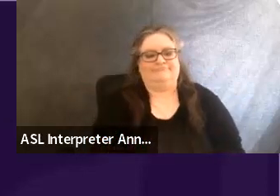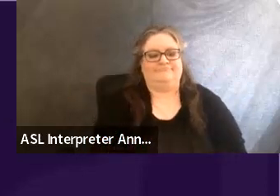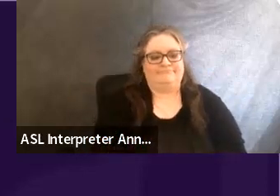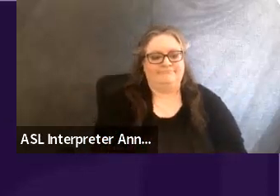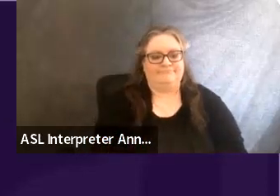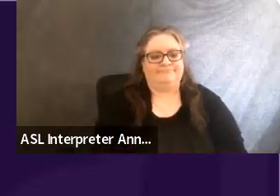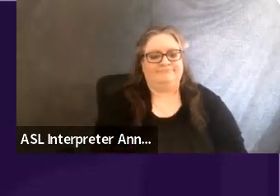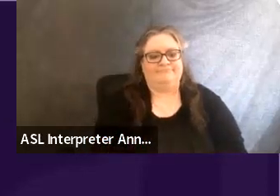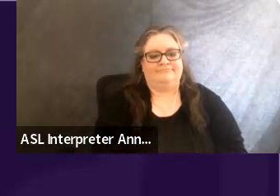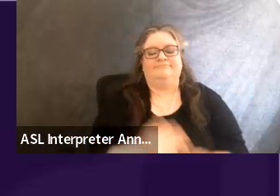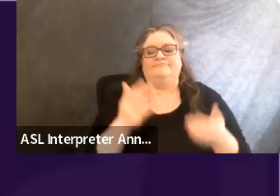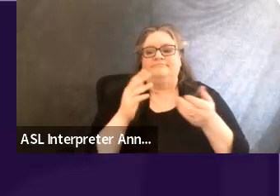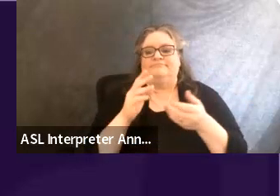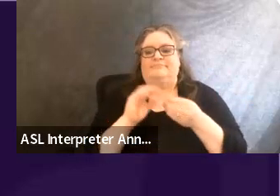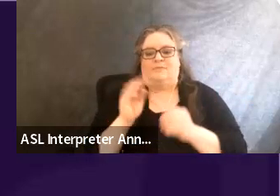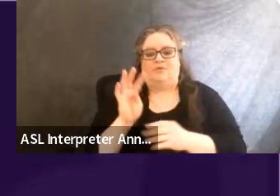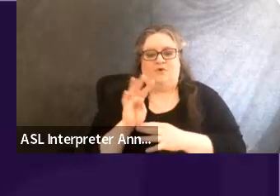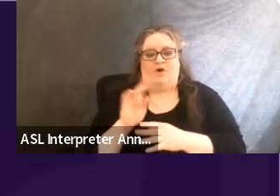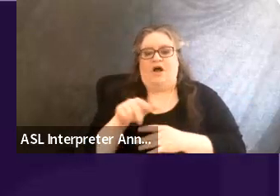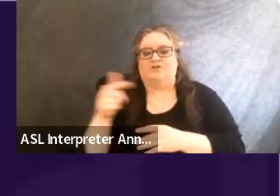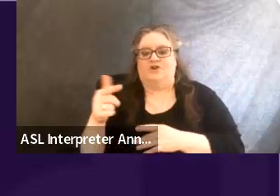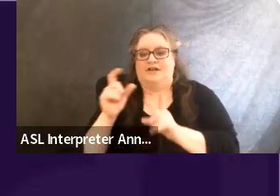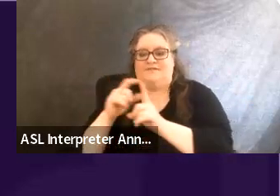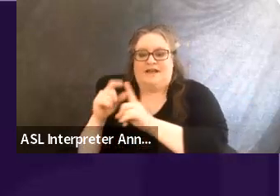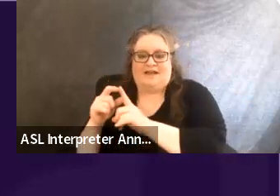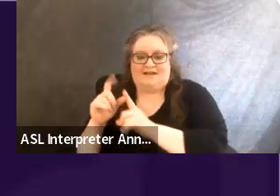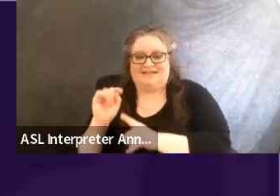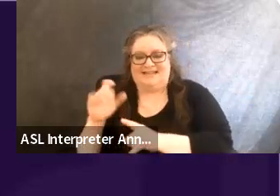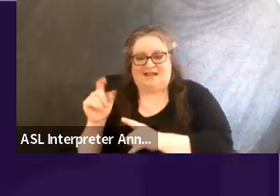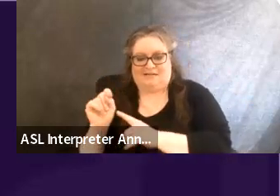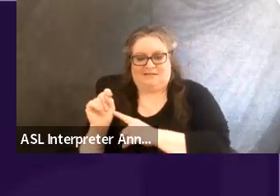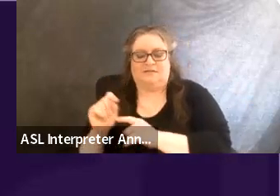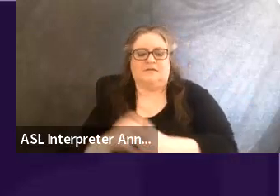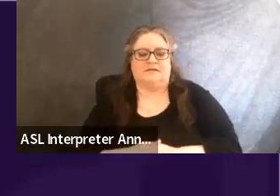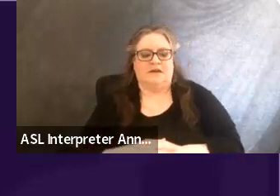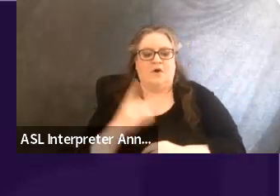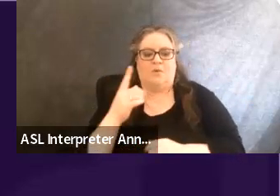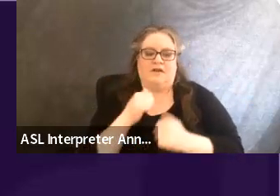Tip number four, alternative text. So, one of the foundations of web accessibility